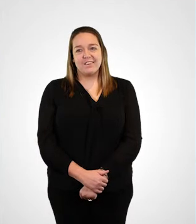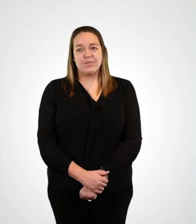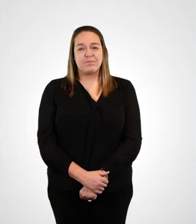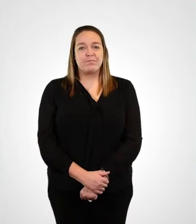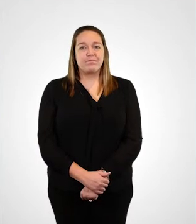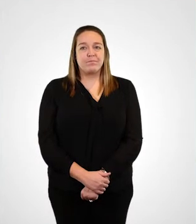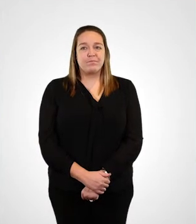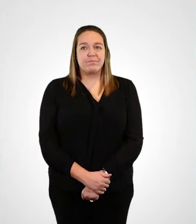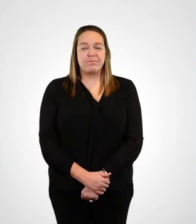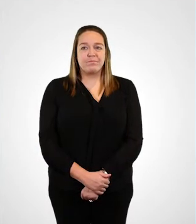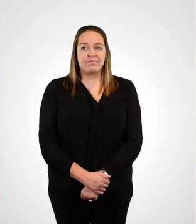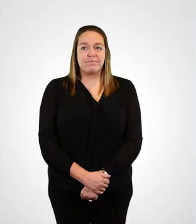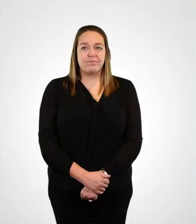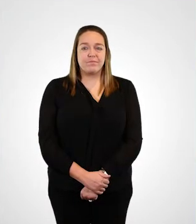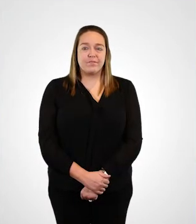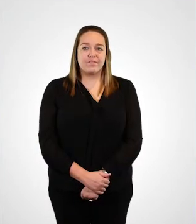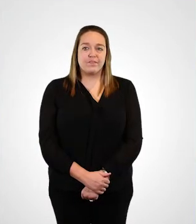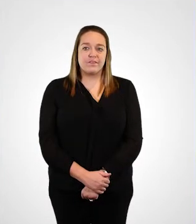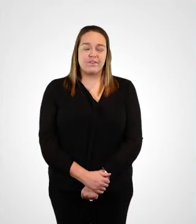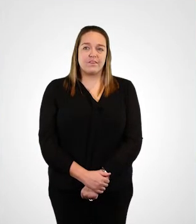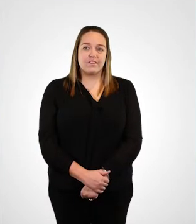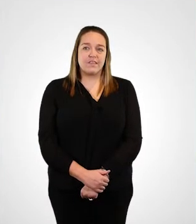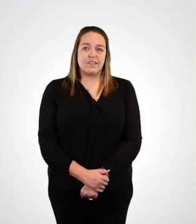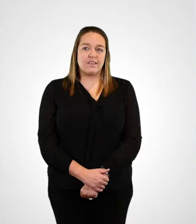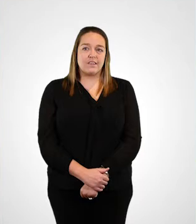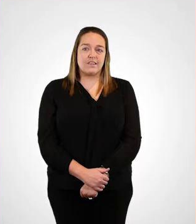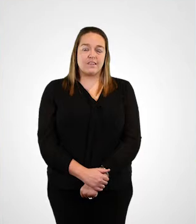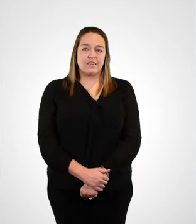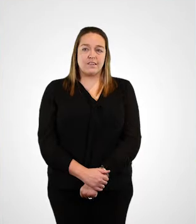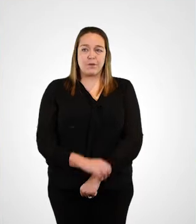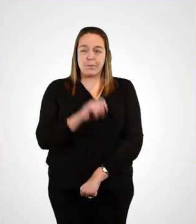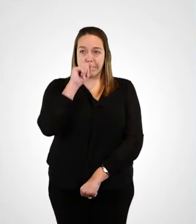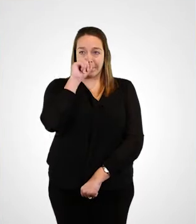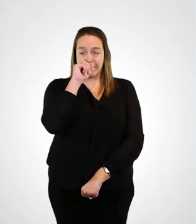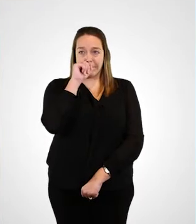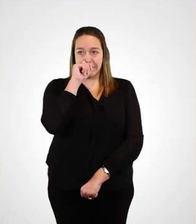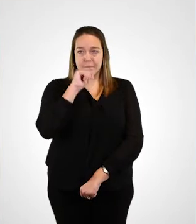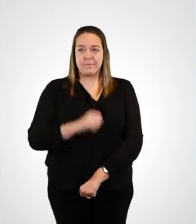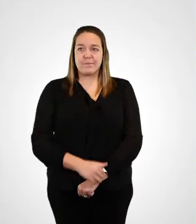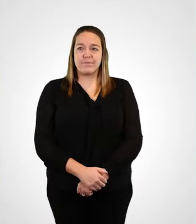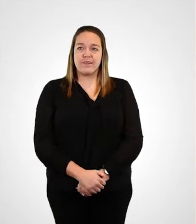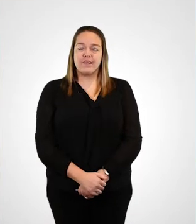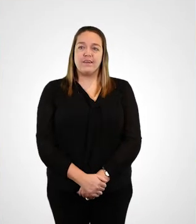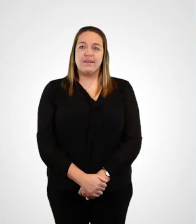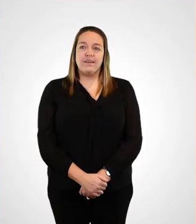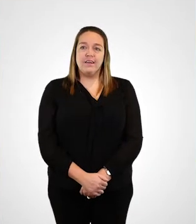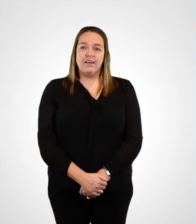I see that. If you start at the bottom, you have on pink and white socks -